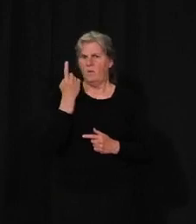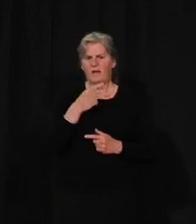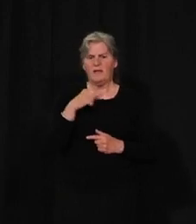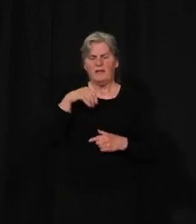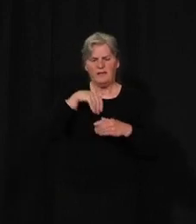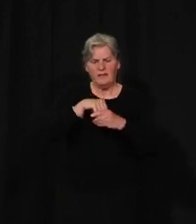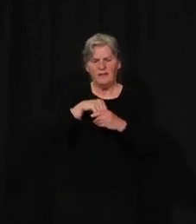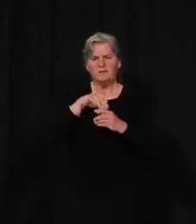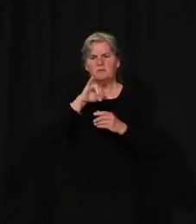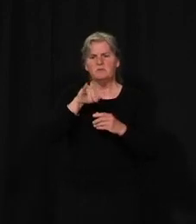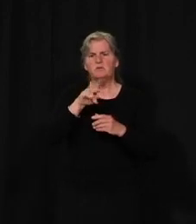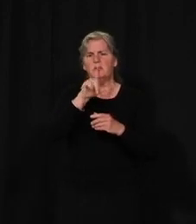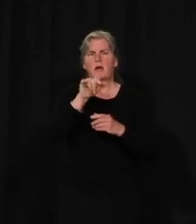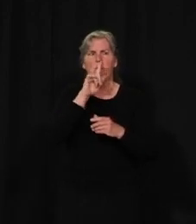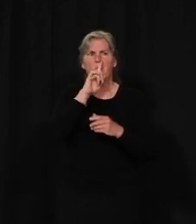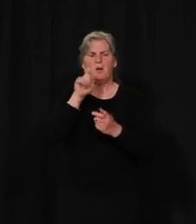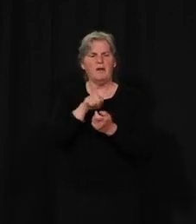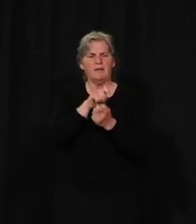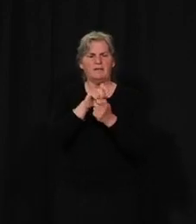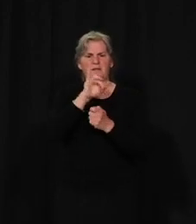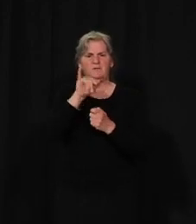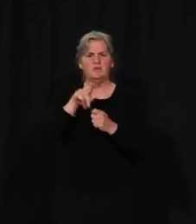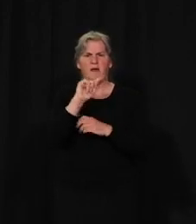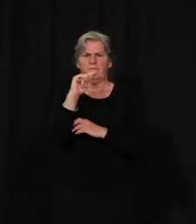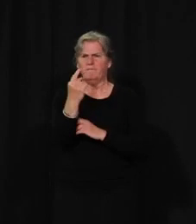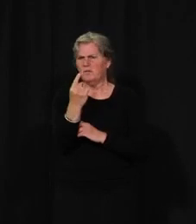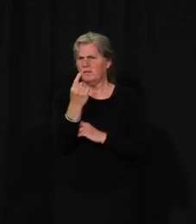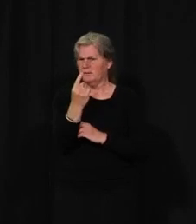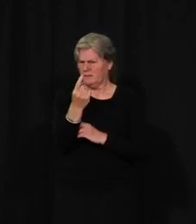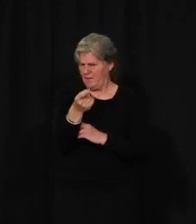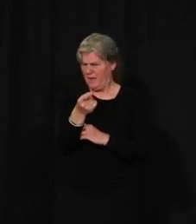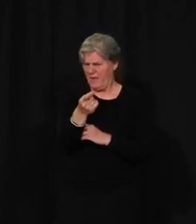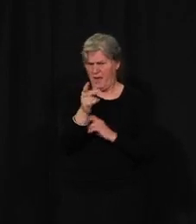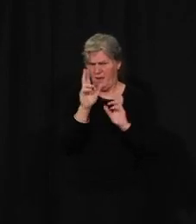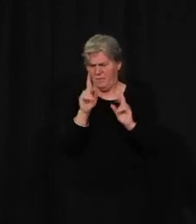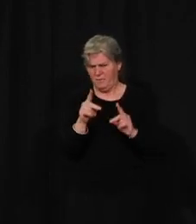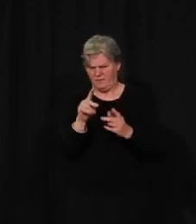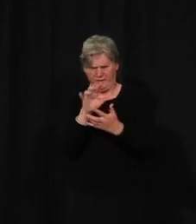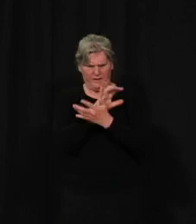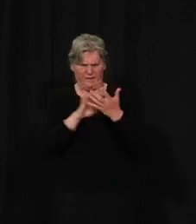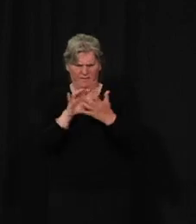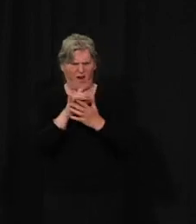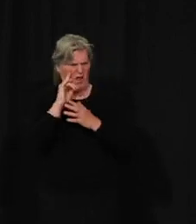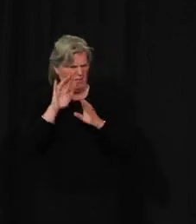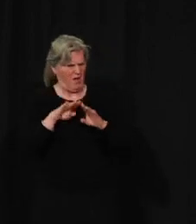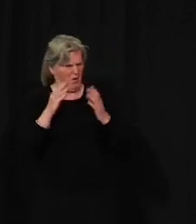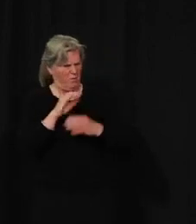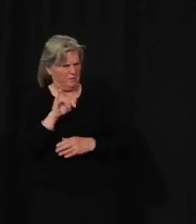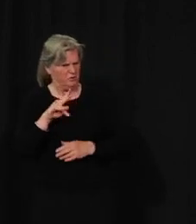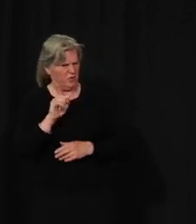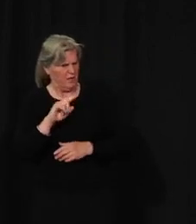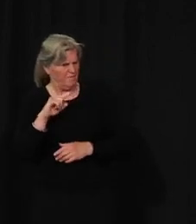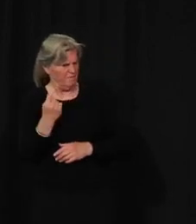July 1st. I'm wondering, this person was obviously then confused and wondering if flights needed to e